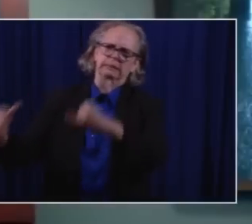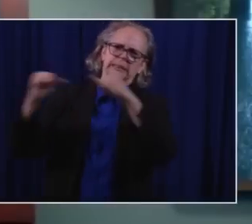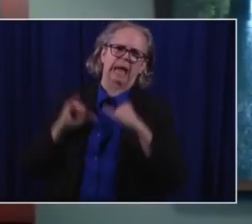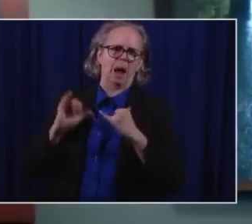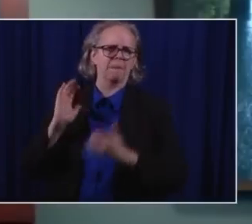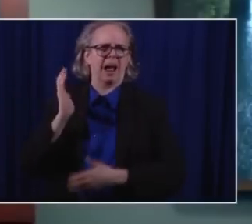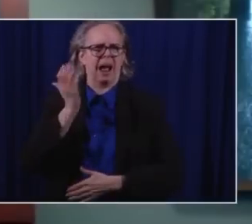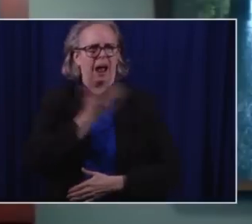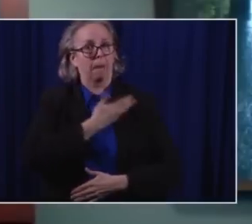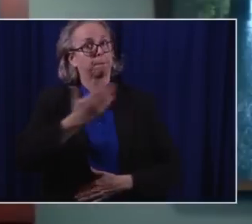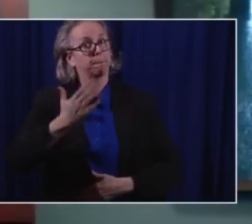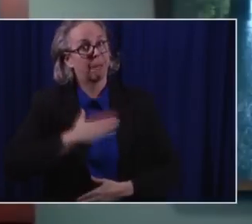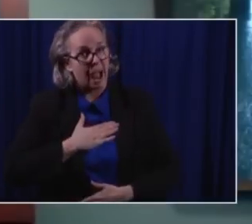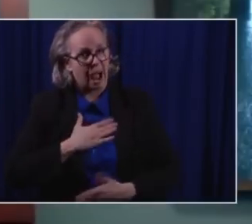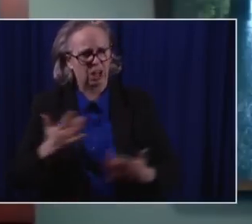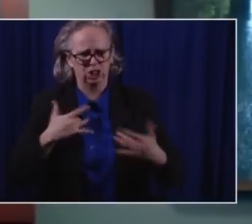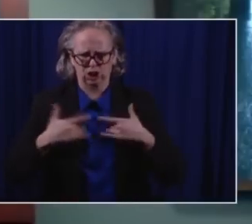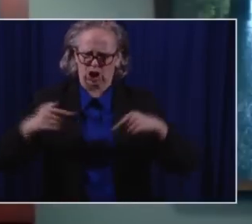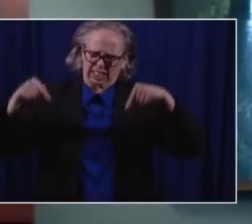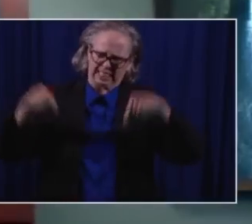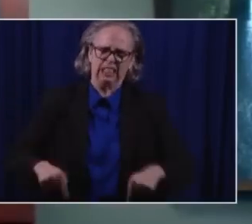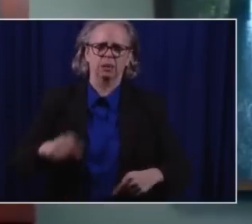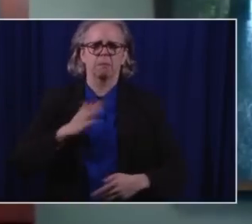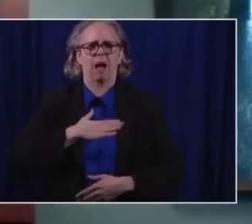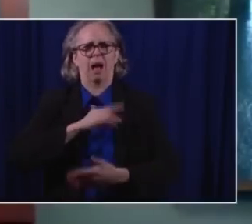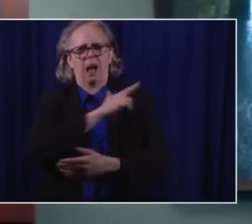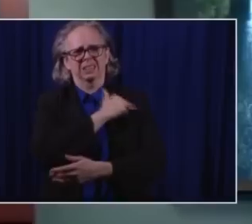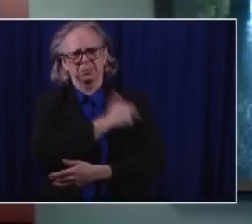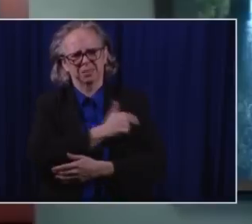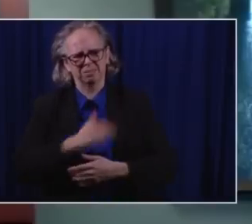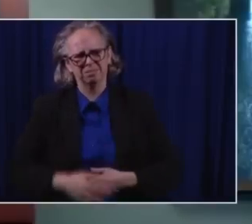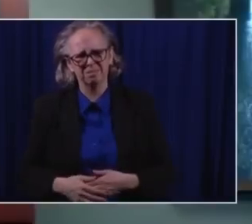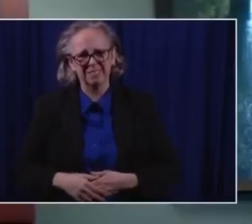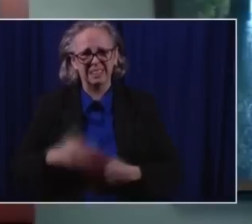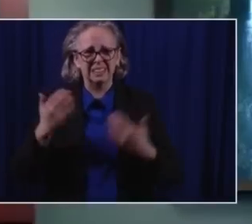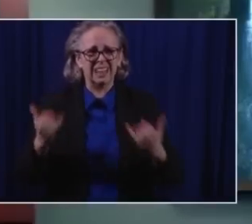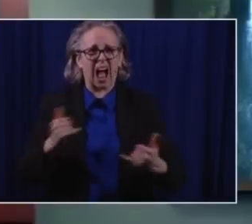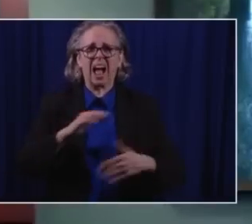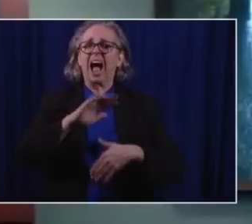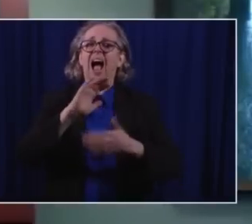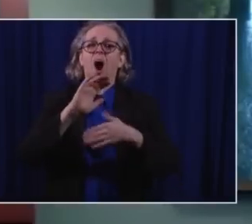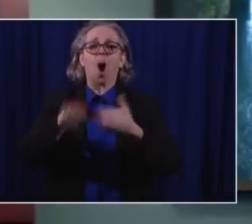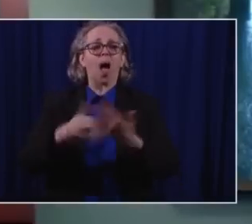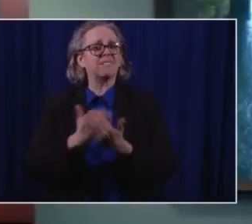been doing. Boy it's a hard act to follow after those 3 because Letters at their polling and things that they're concerned